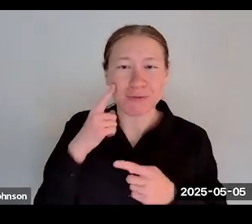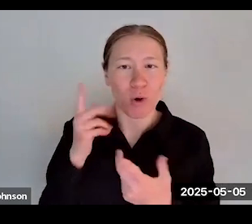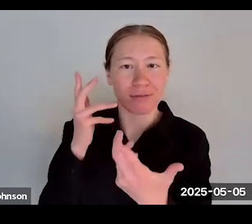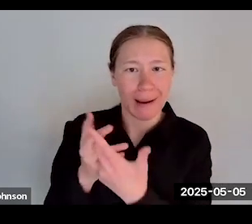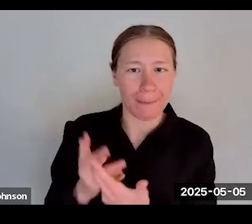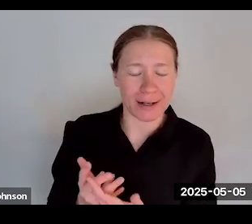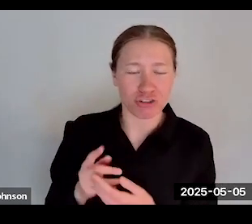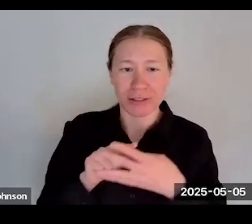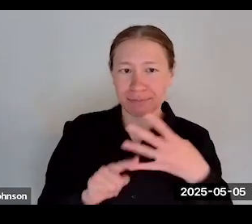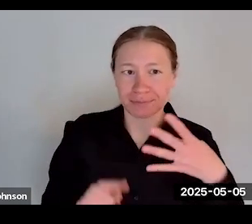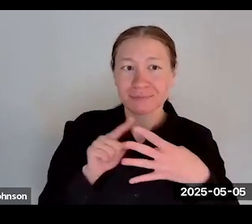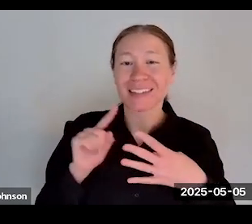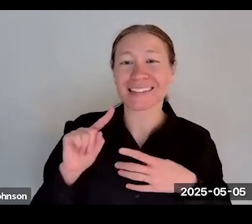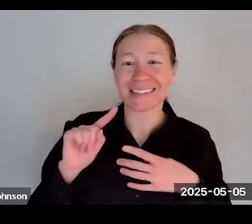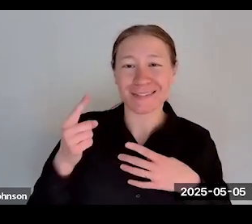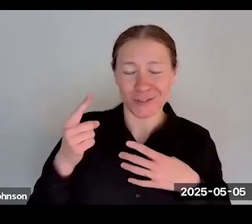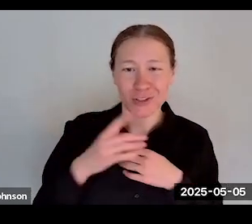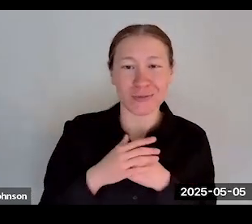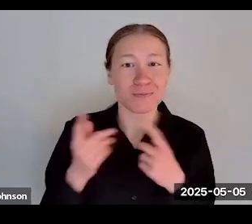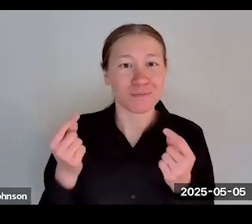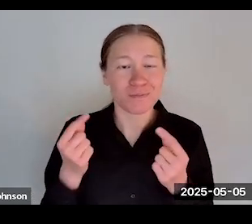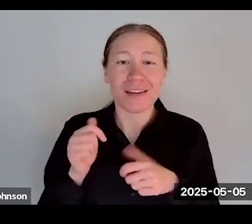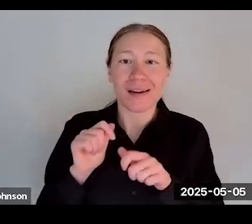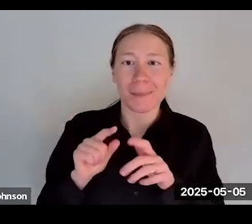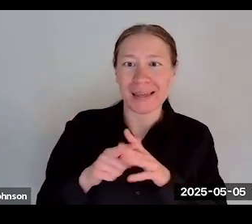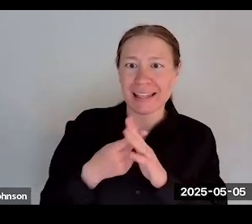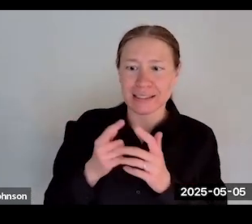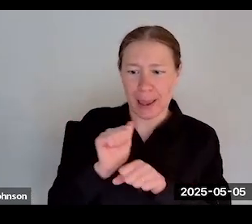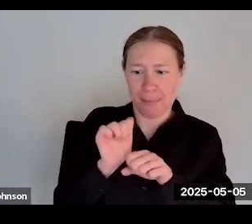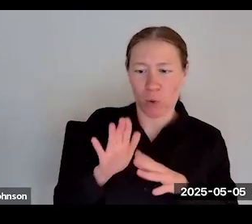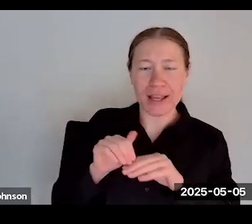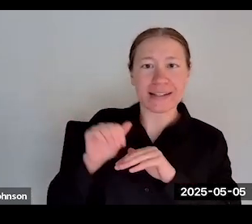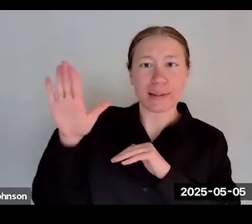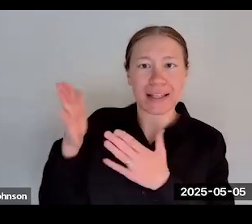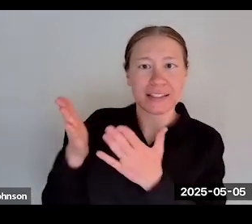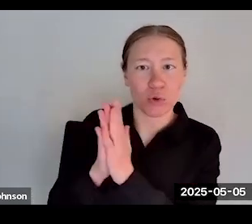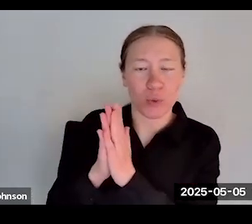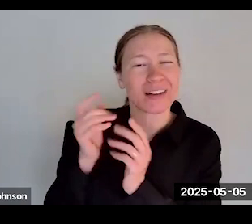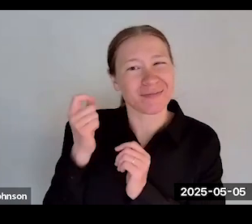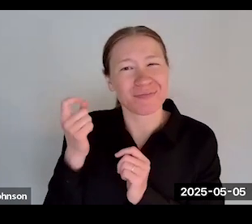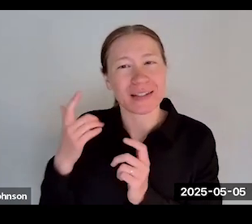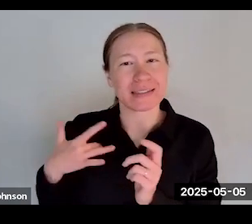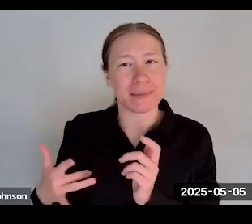an accommodation process begins when an employee submits the request, ideally with medical documentation.